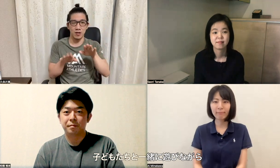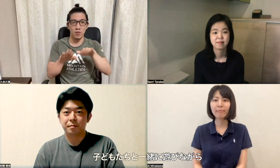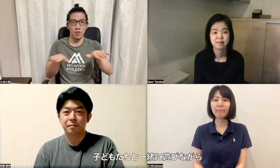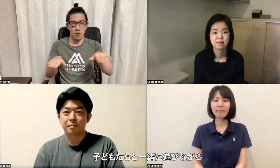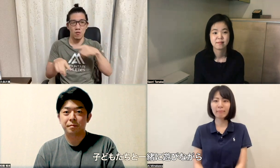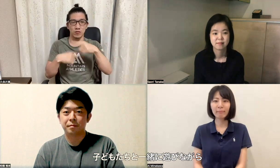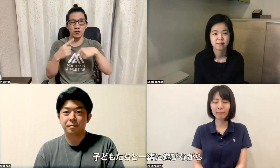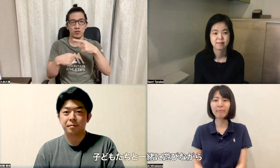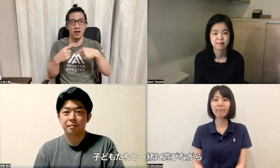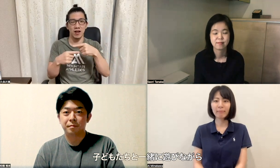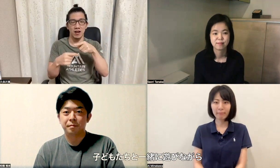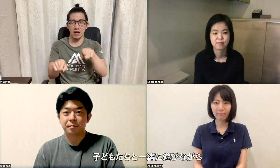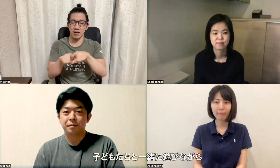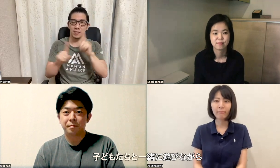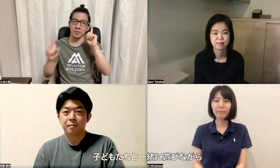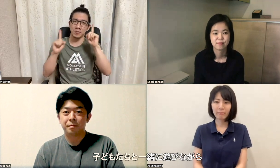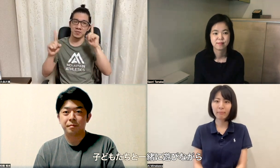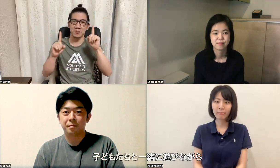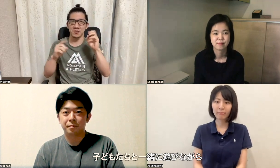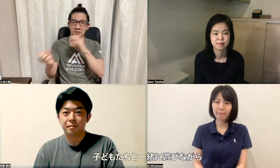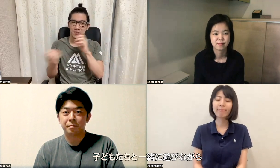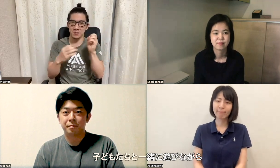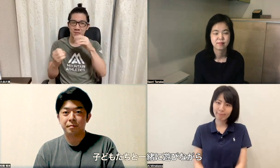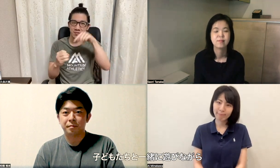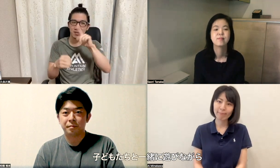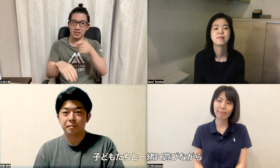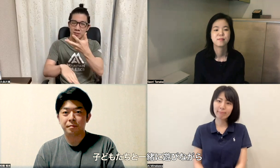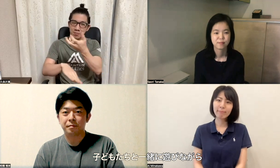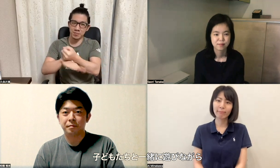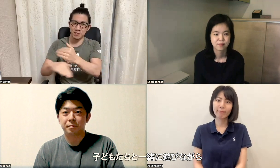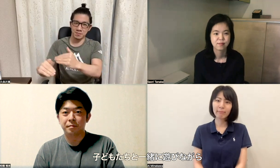helping children to acquire JSL naturally